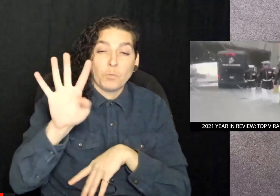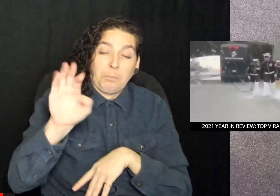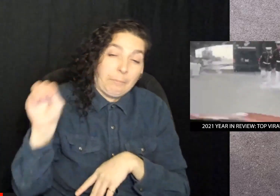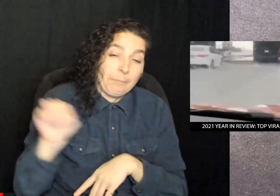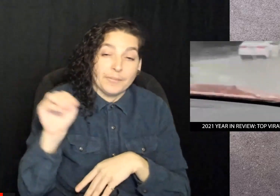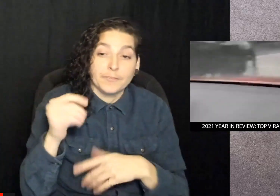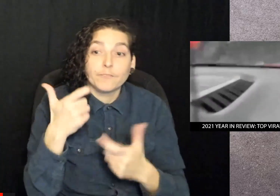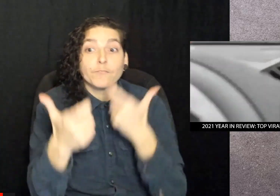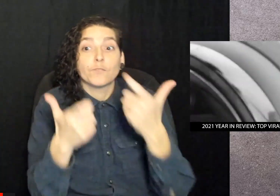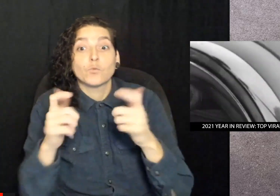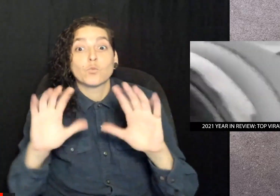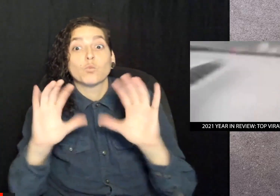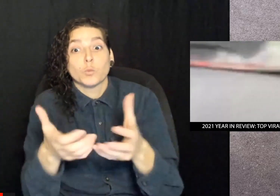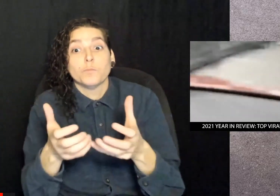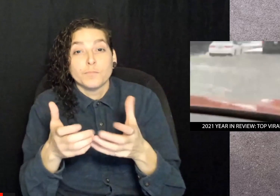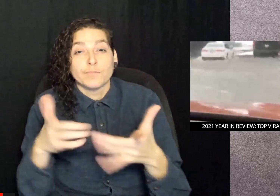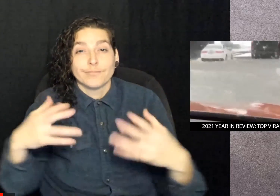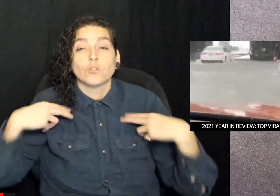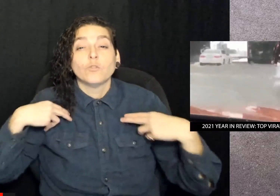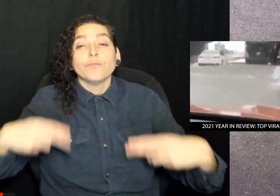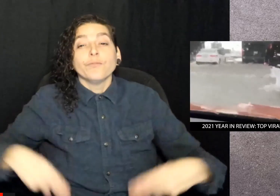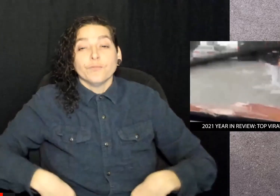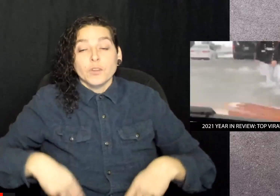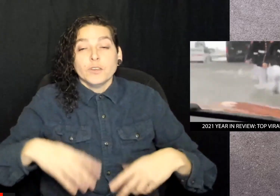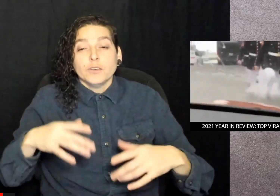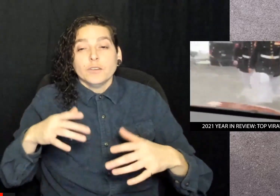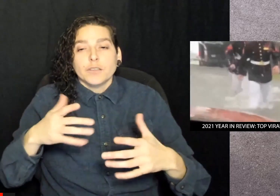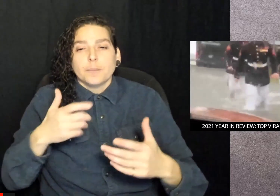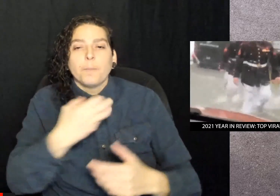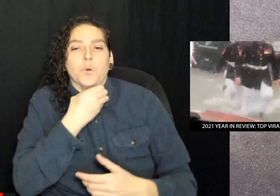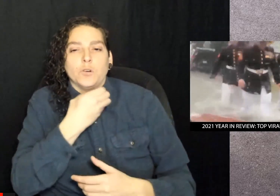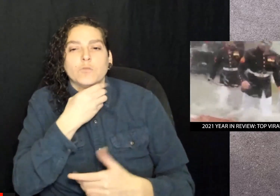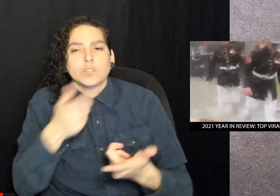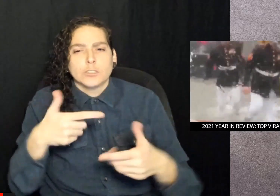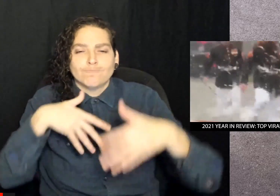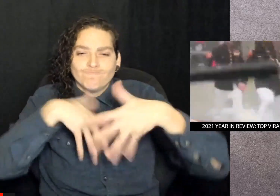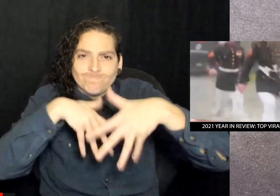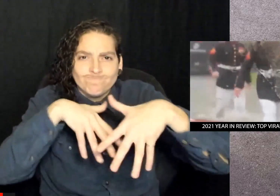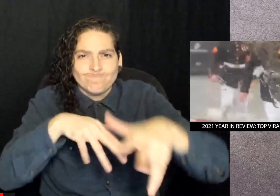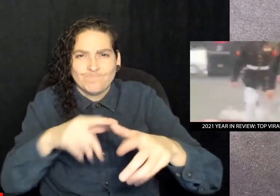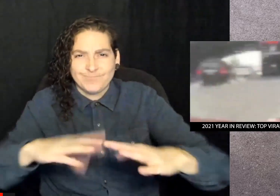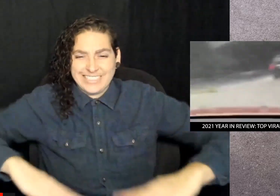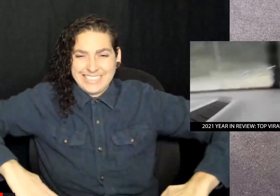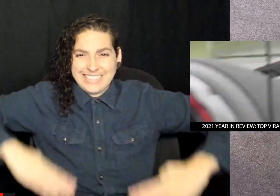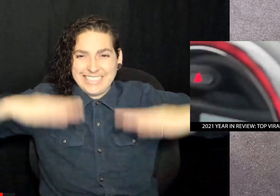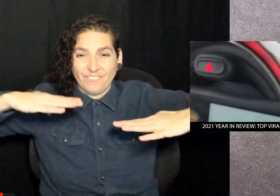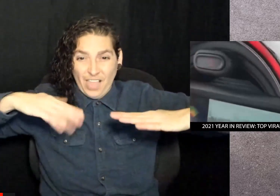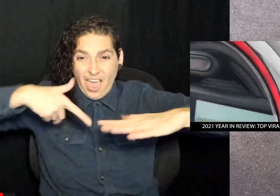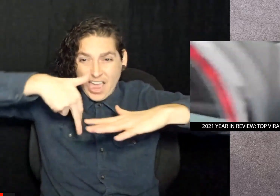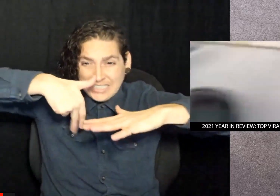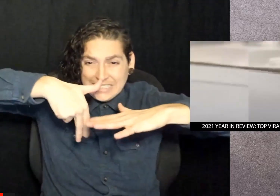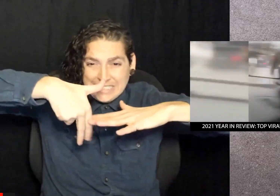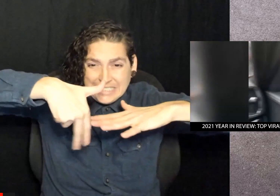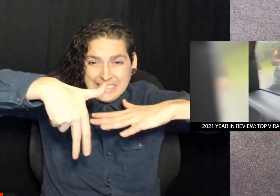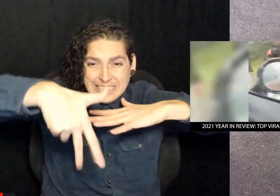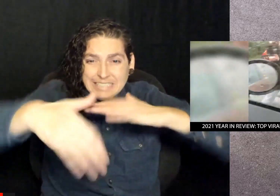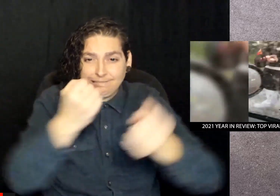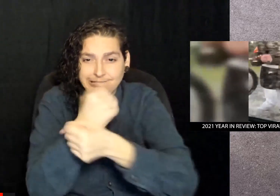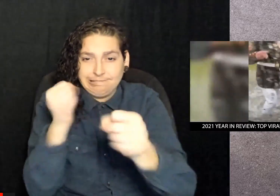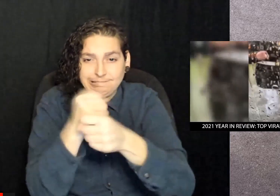over 4 million people viewed the video of a group of uniformed Marines marching through knee-deep